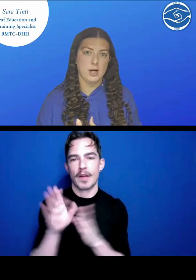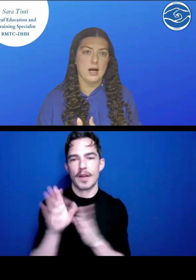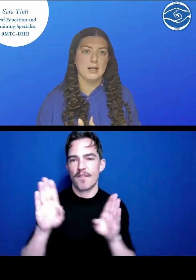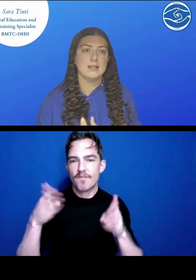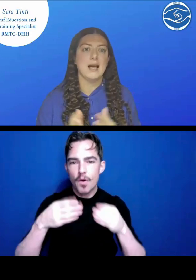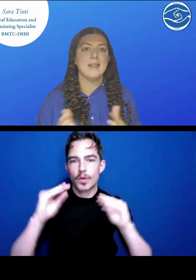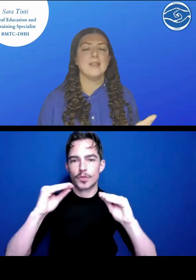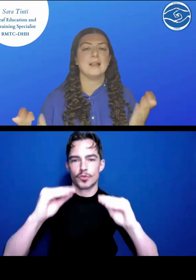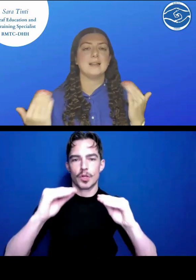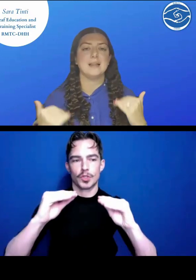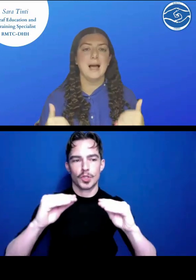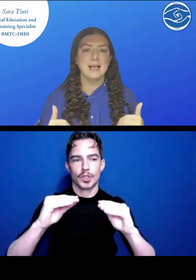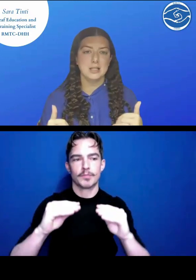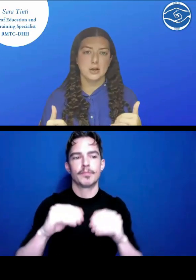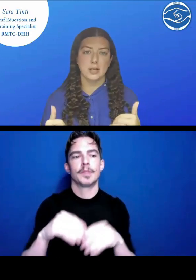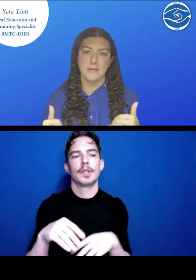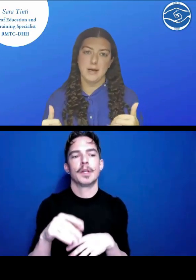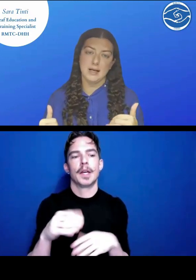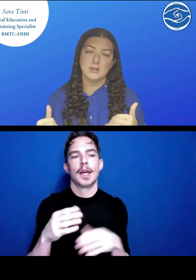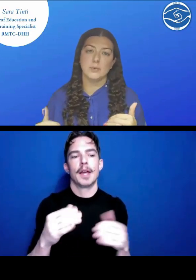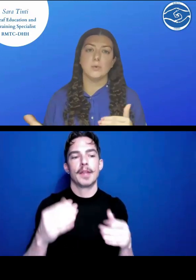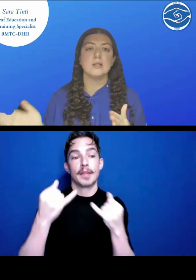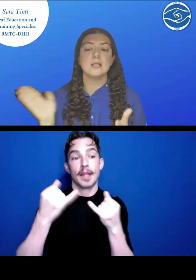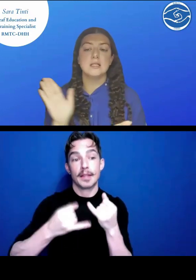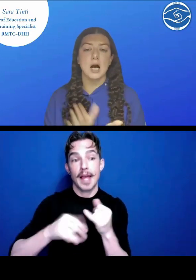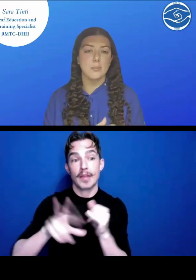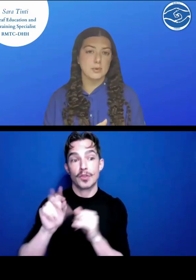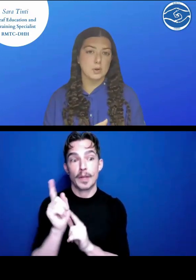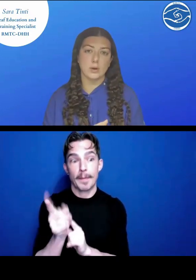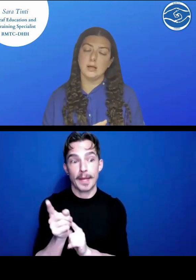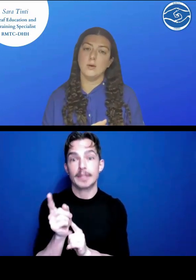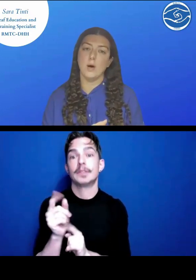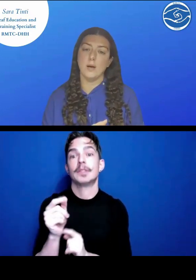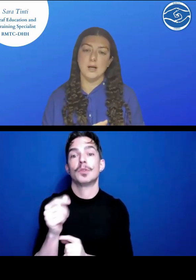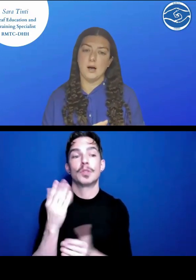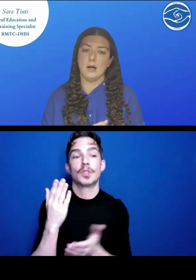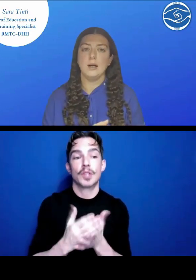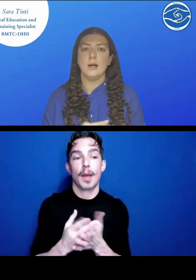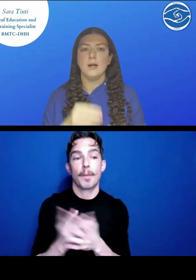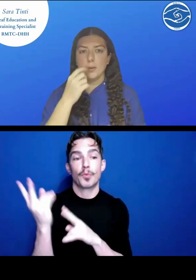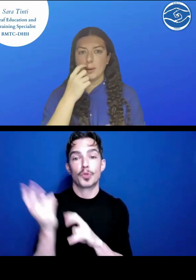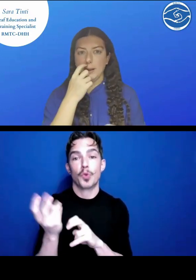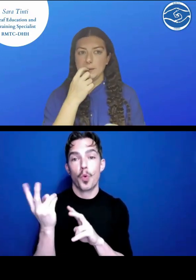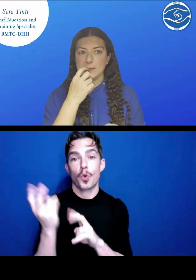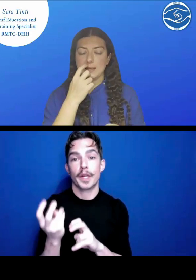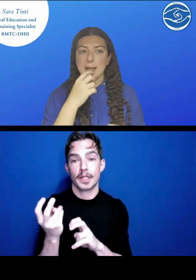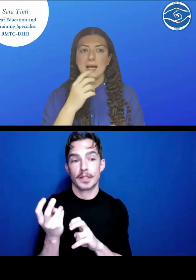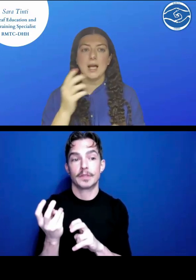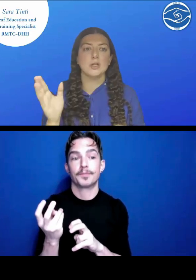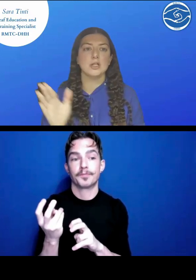for you guys and then the last 30 minute we will stop recording the webinar that we're hosting and